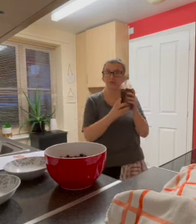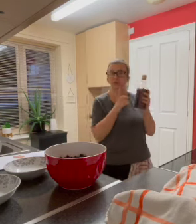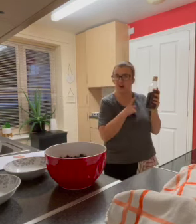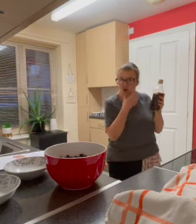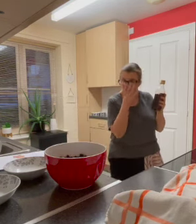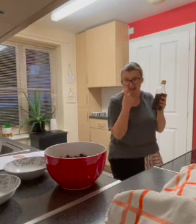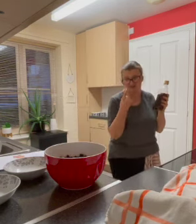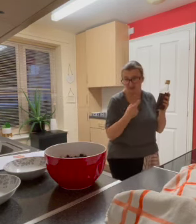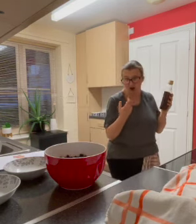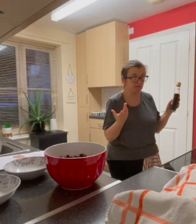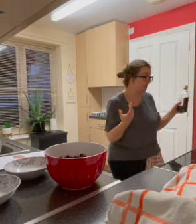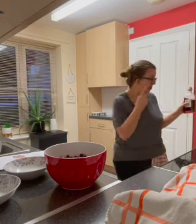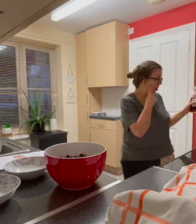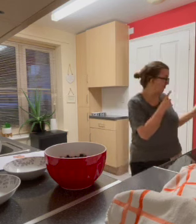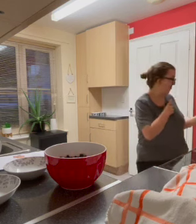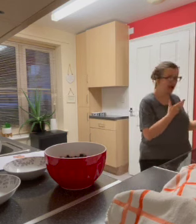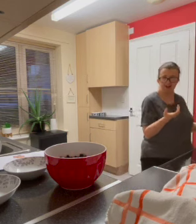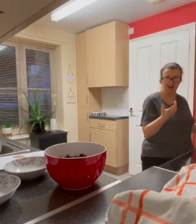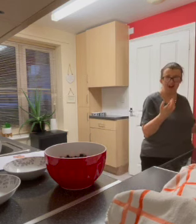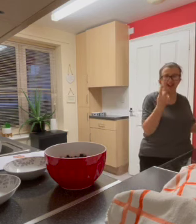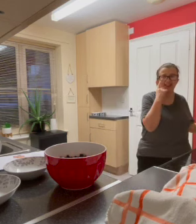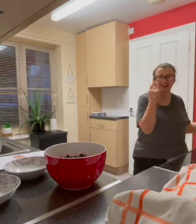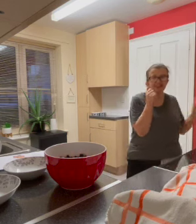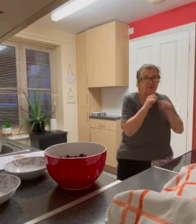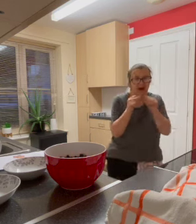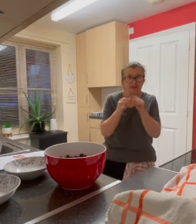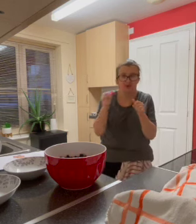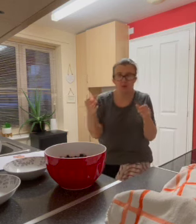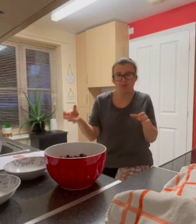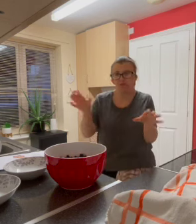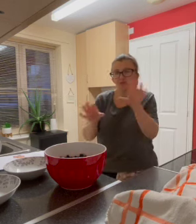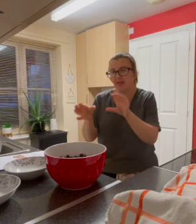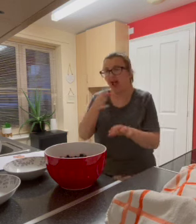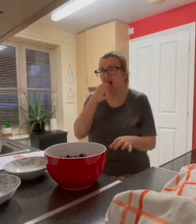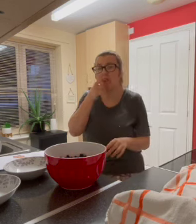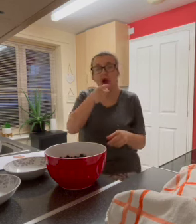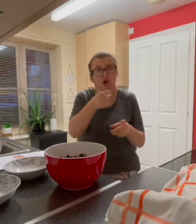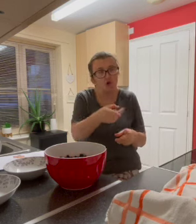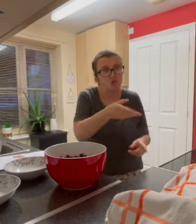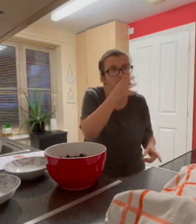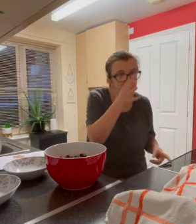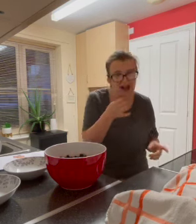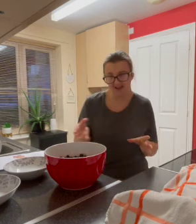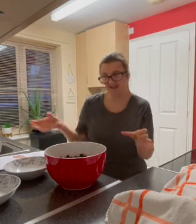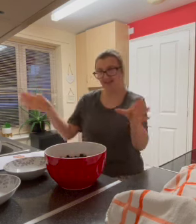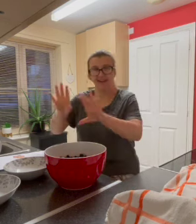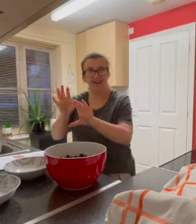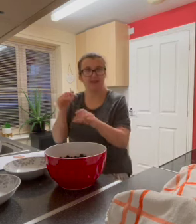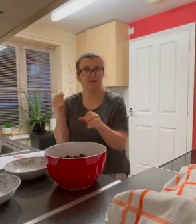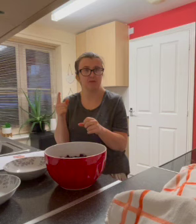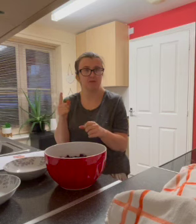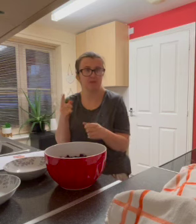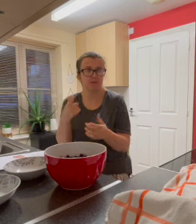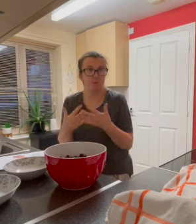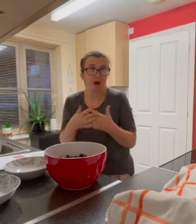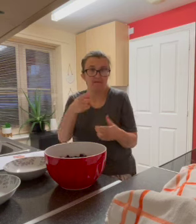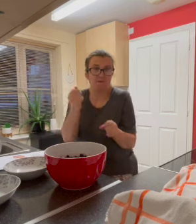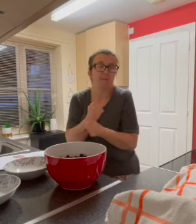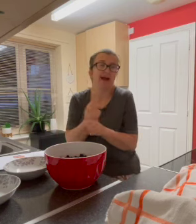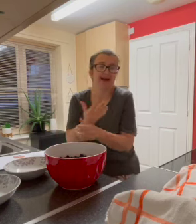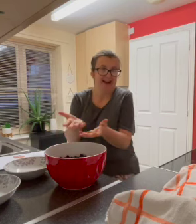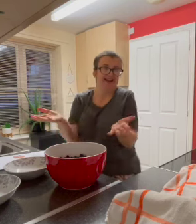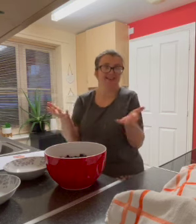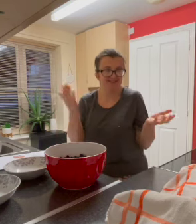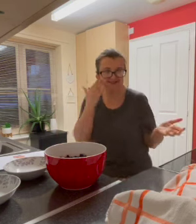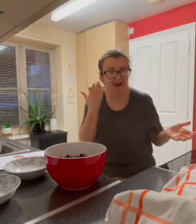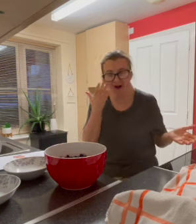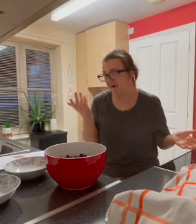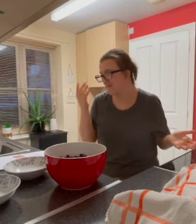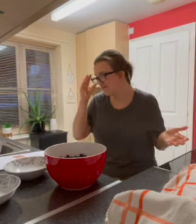I only drink rum, as I think it is better to use alcohol that I drink for cooking.